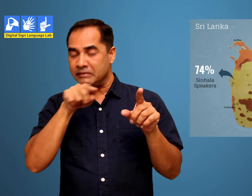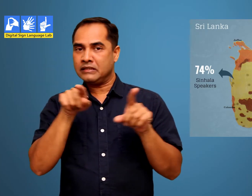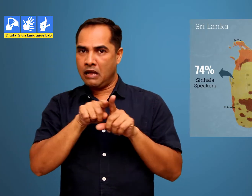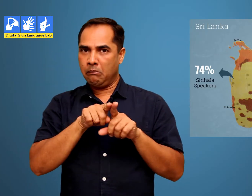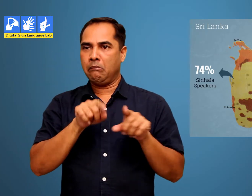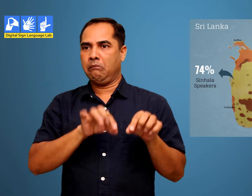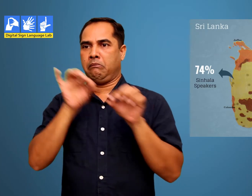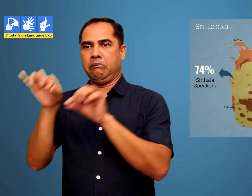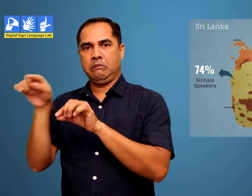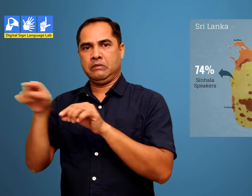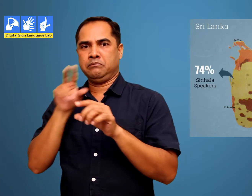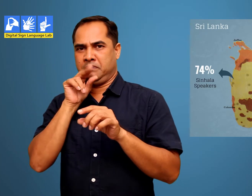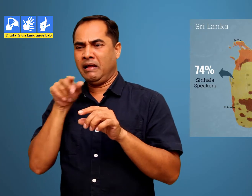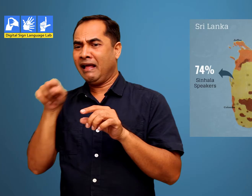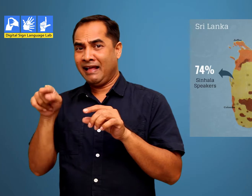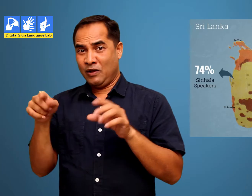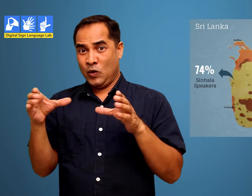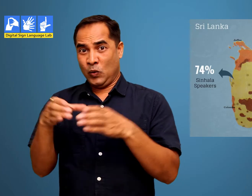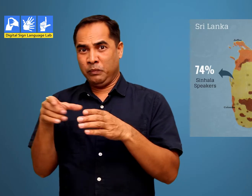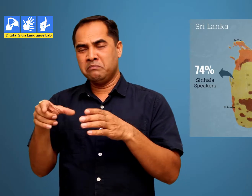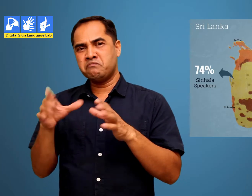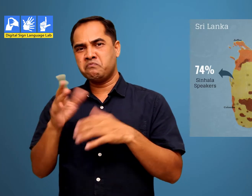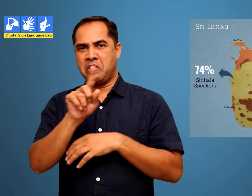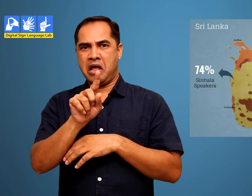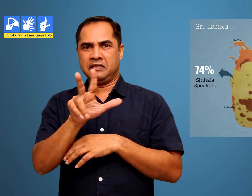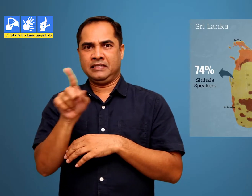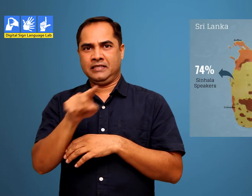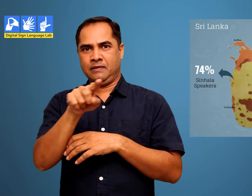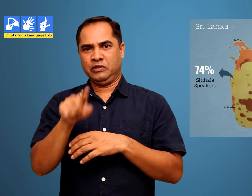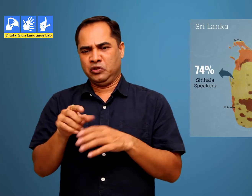This group is around 18% of the population.